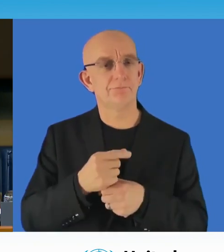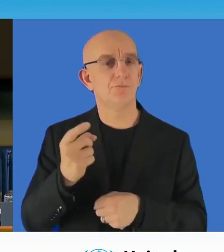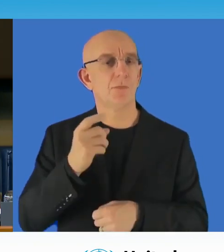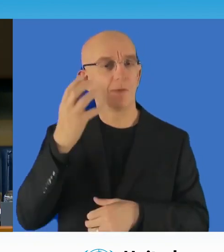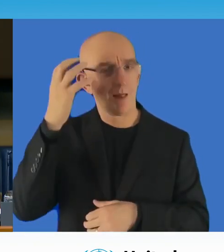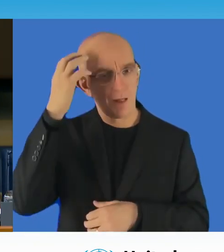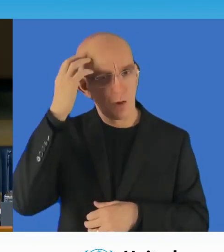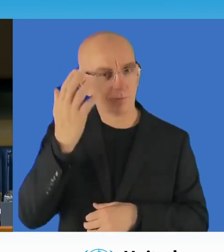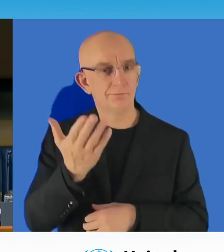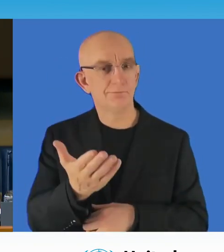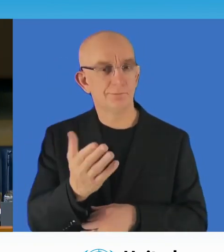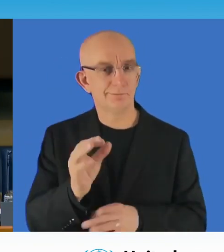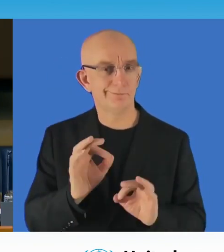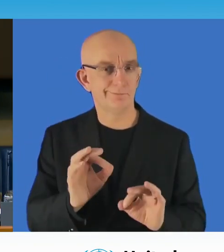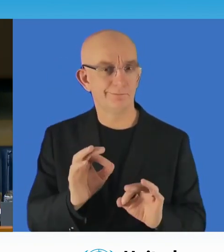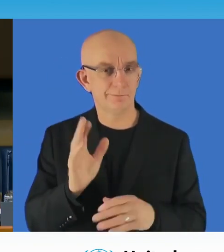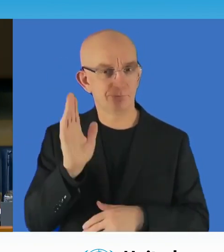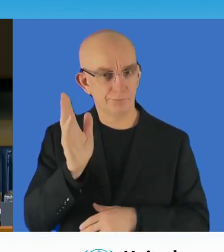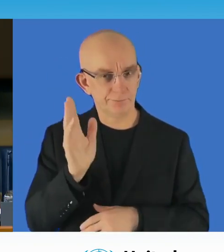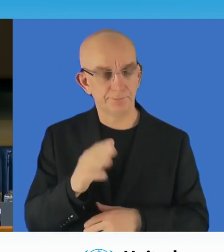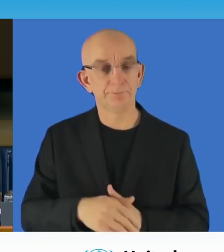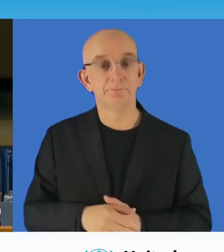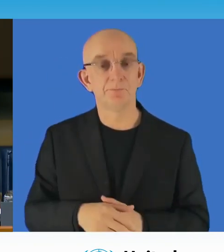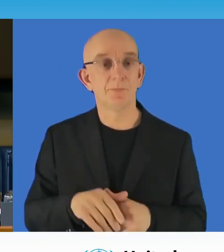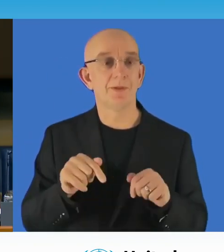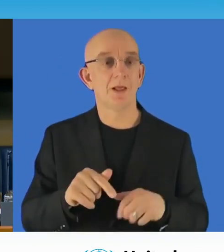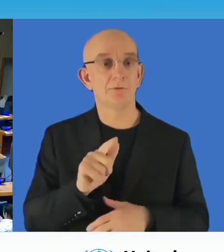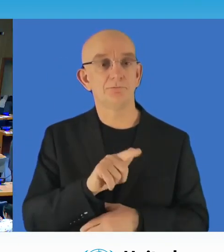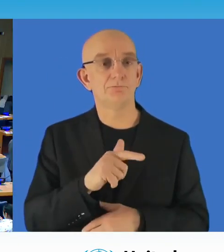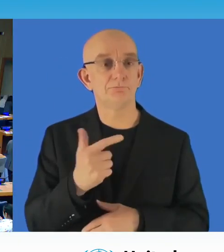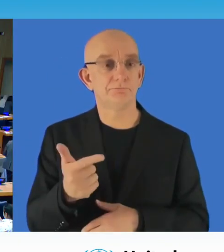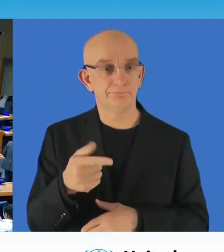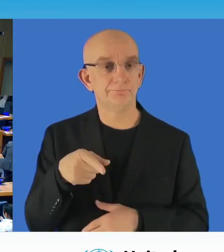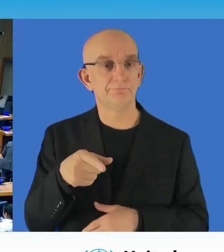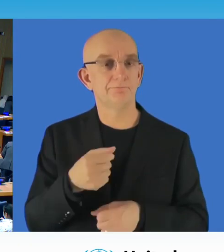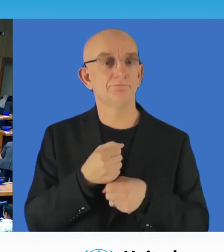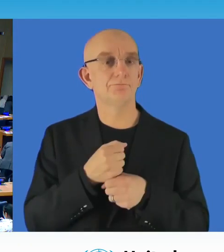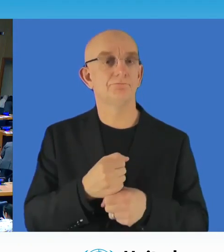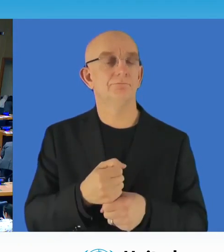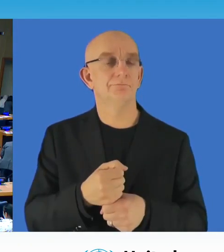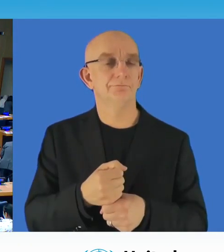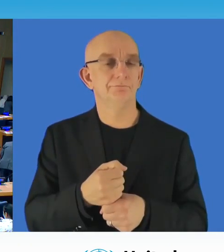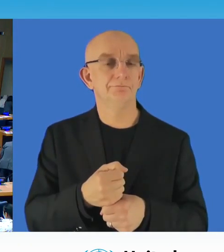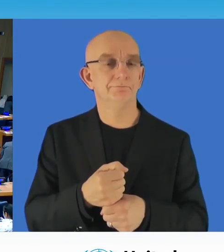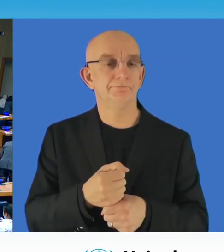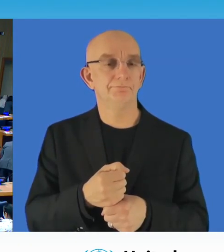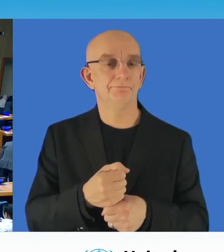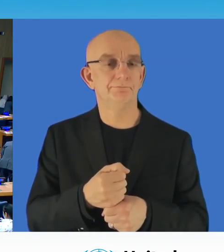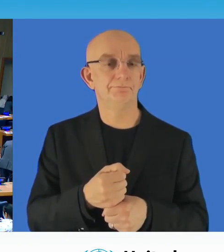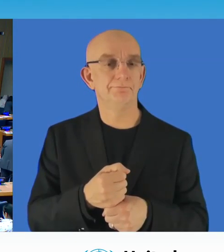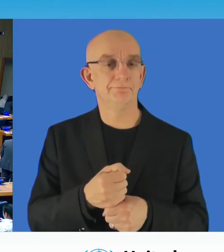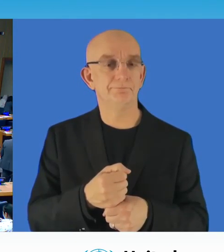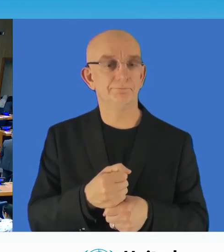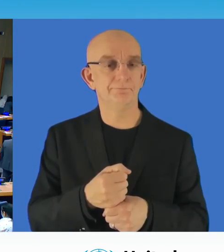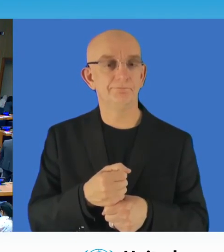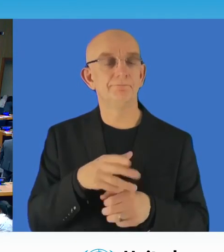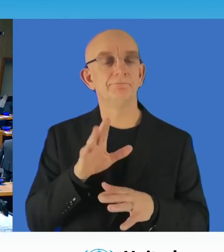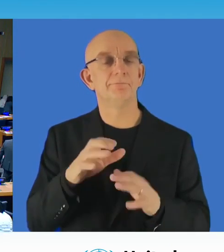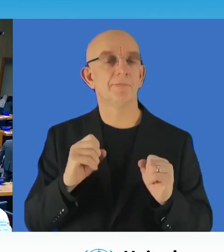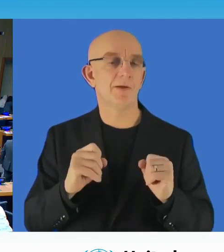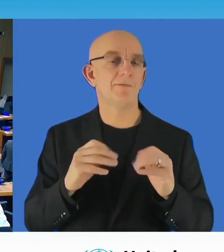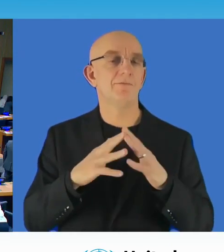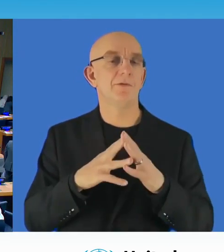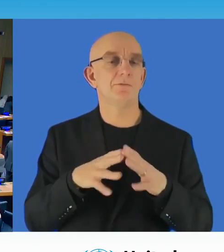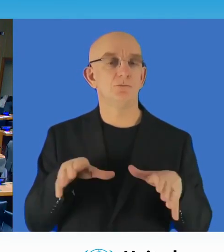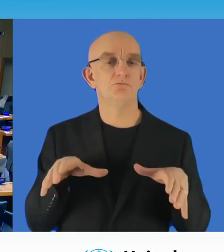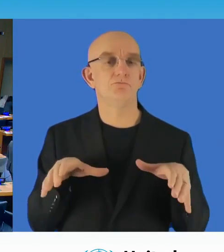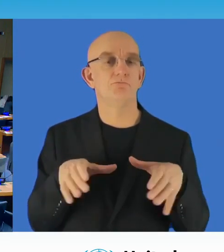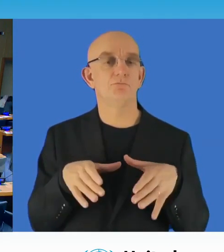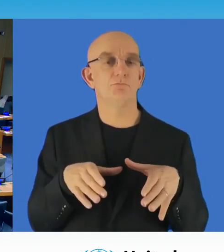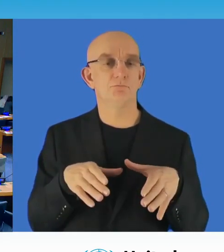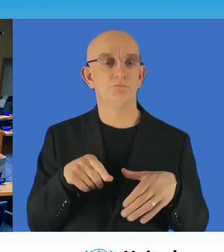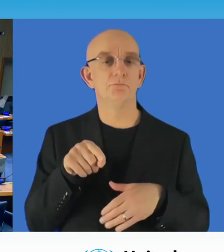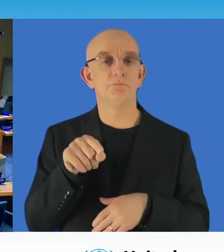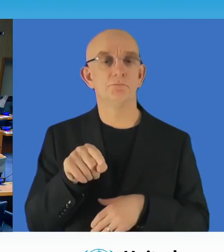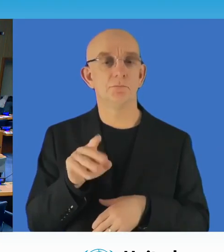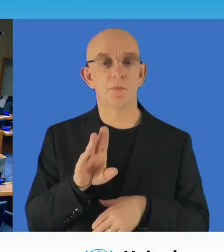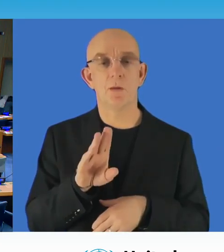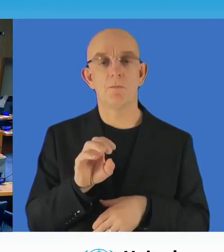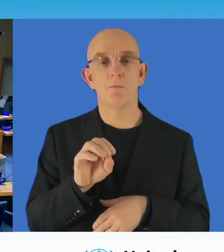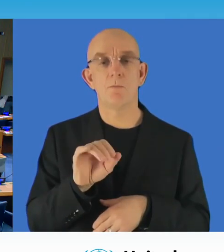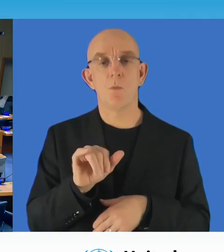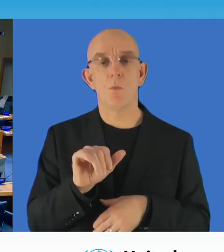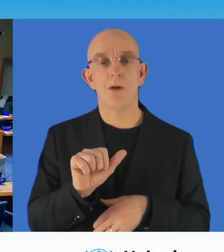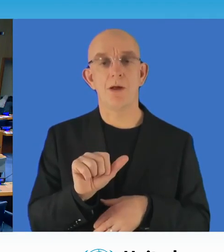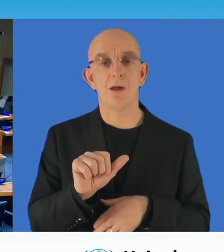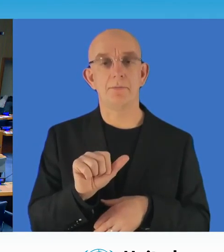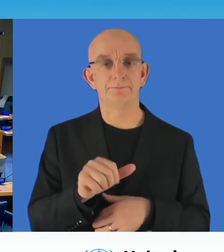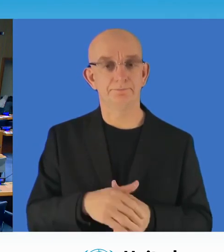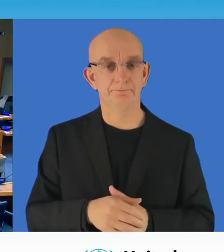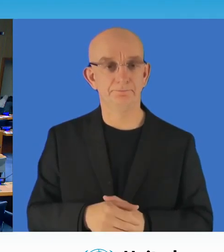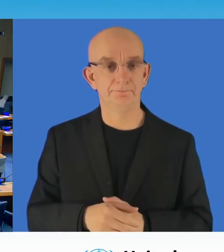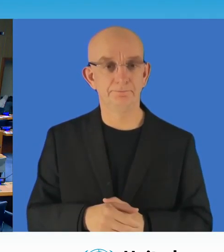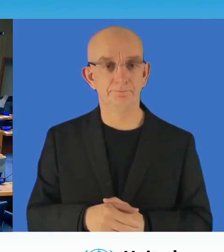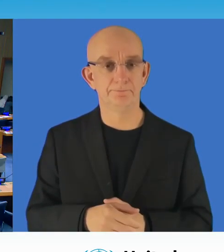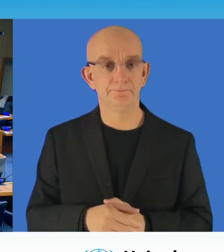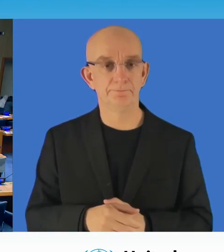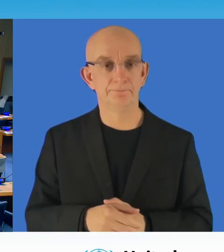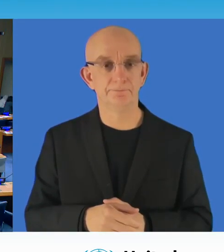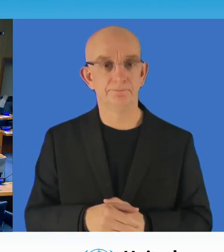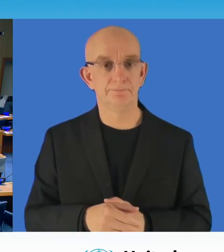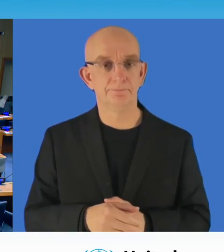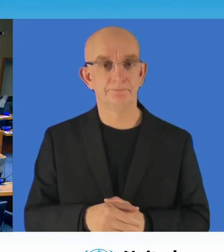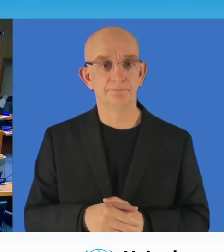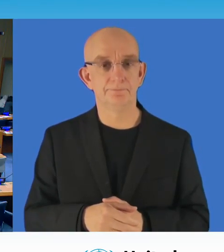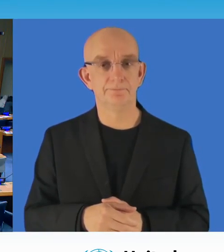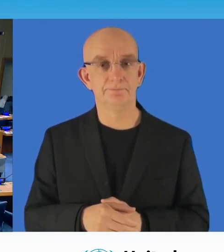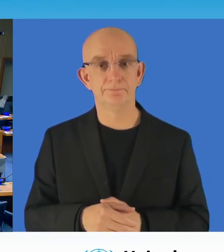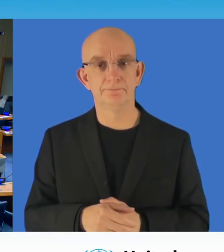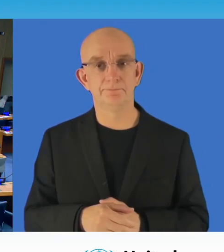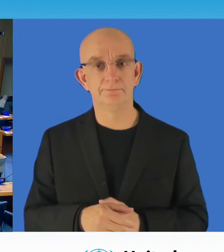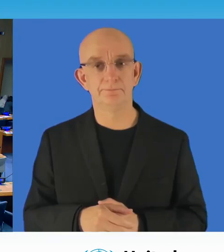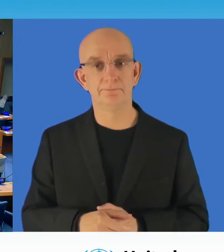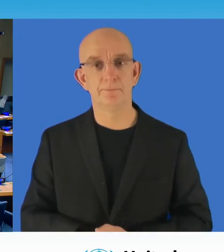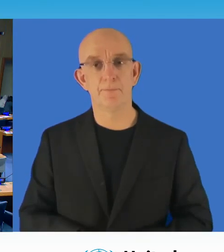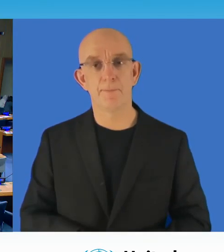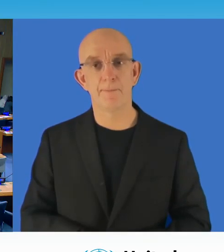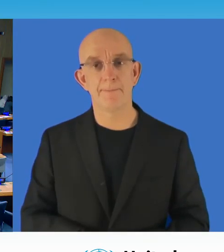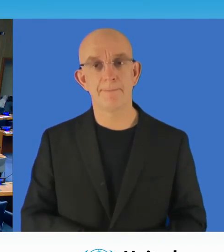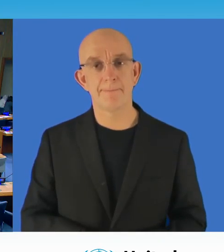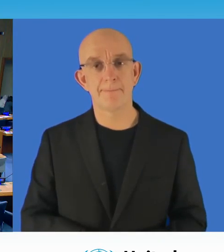now I give the floor to the distinguished representative of foundation cultural Boer